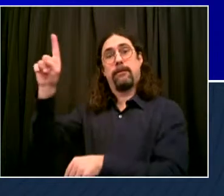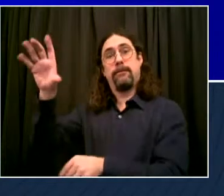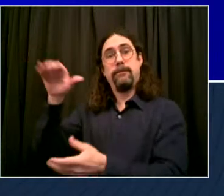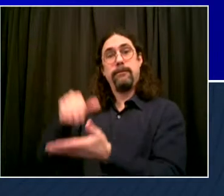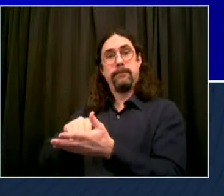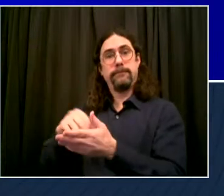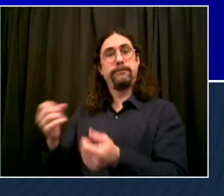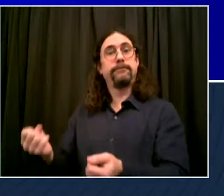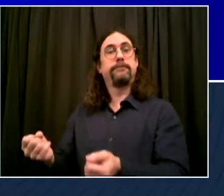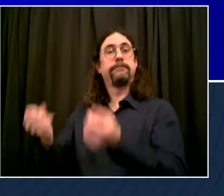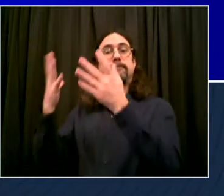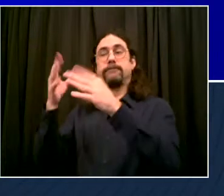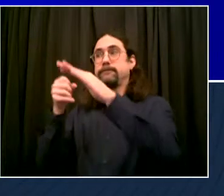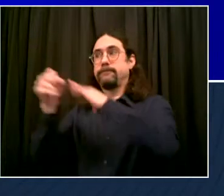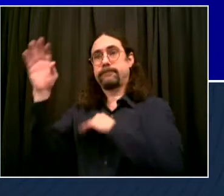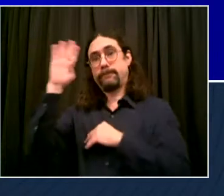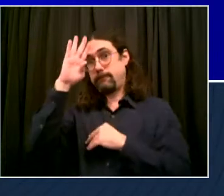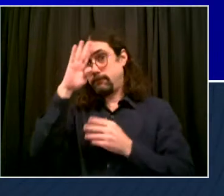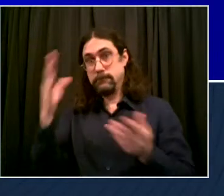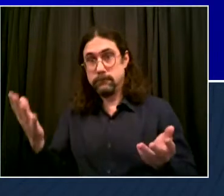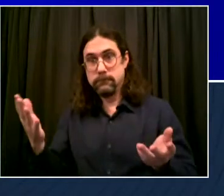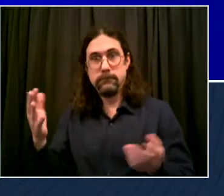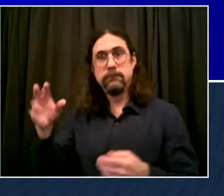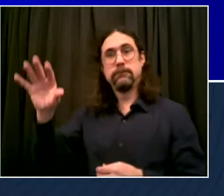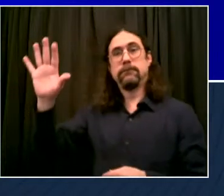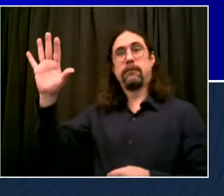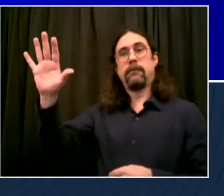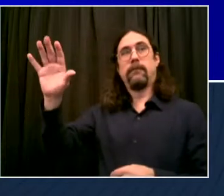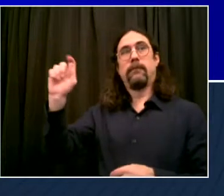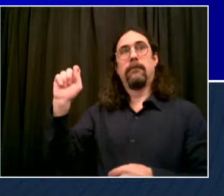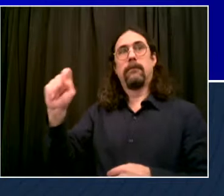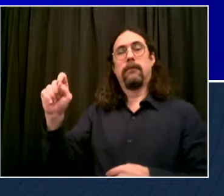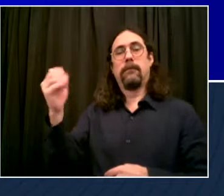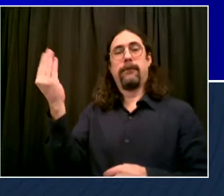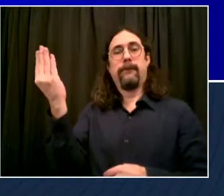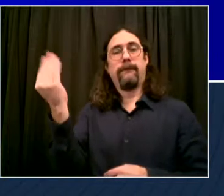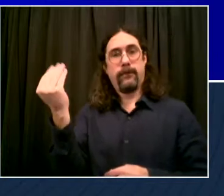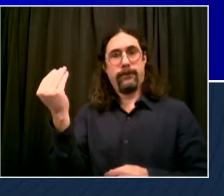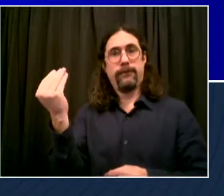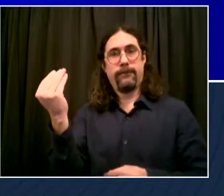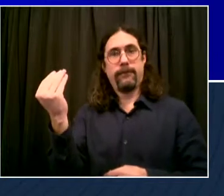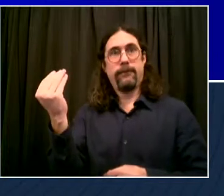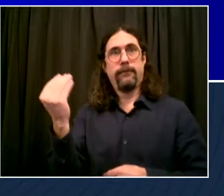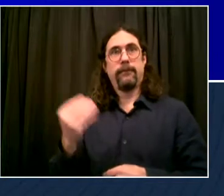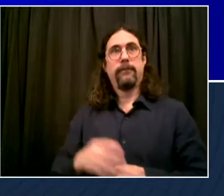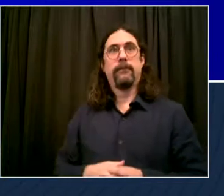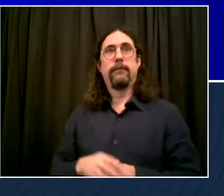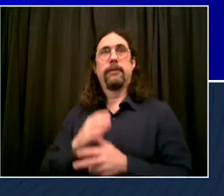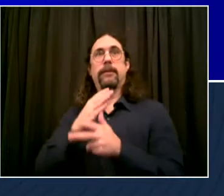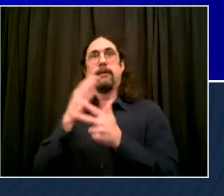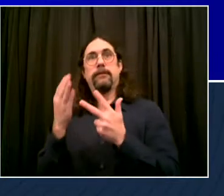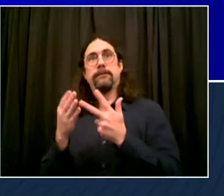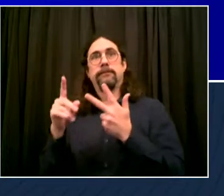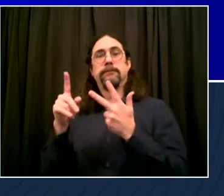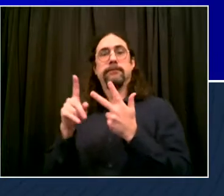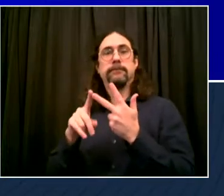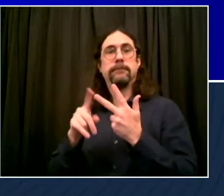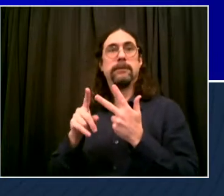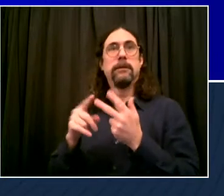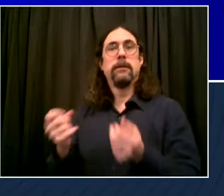TODAY'S REPORT, HOSPITALLAIZTION